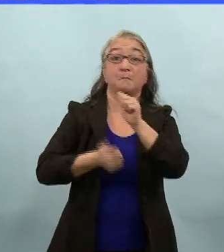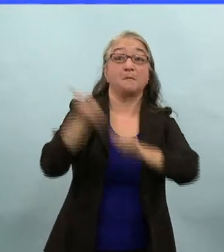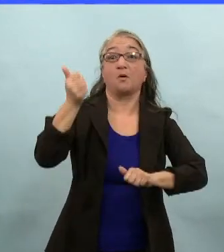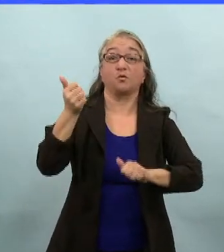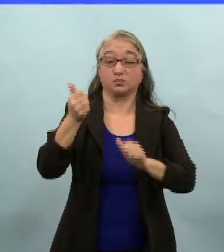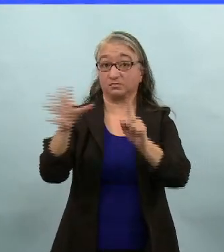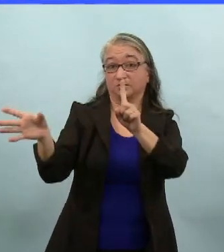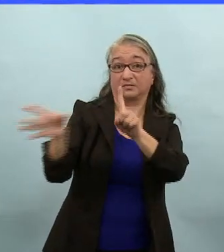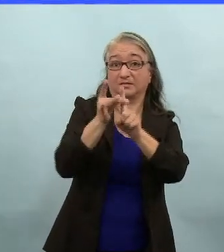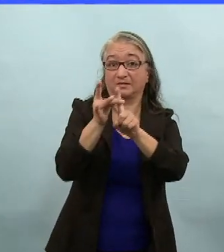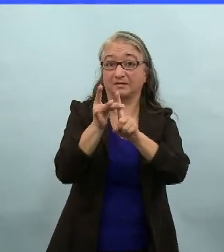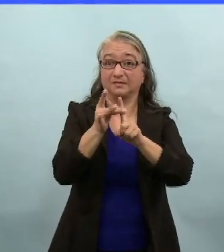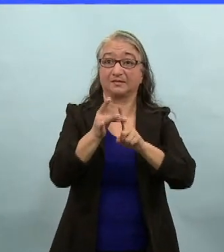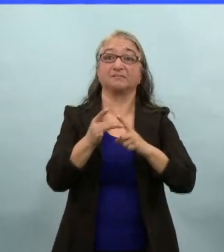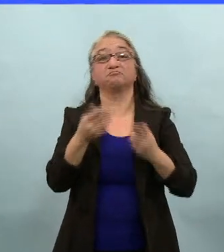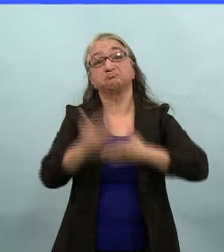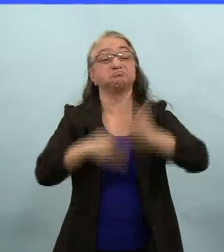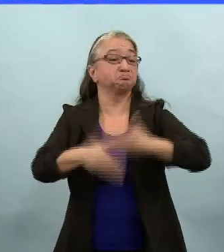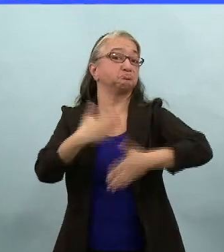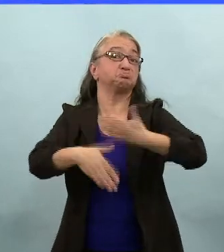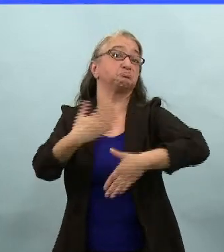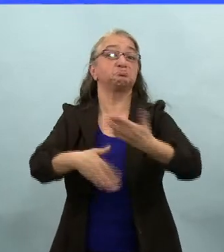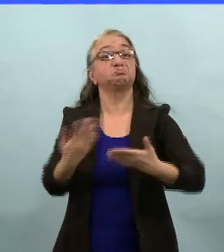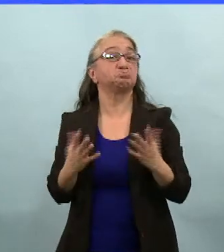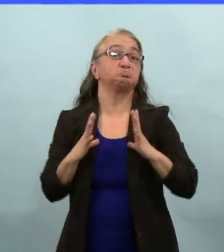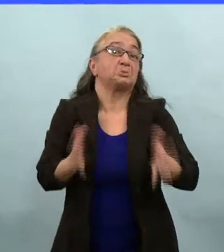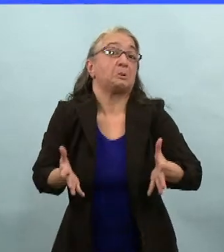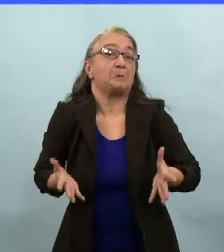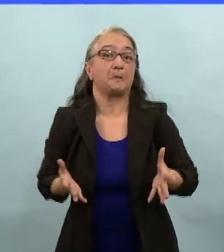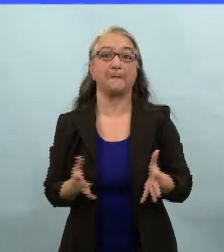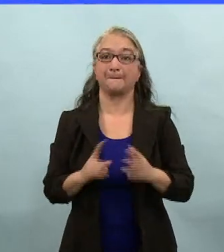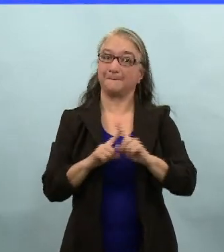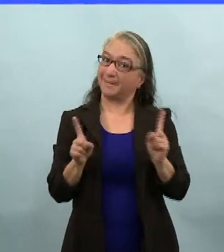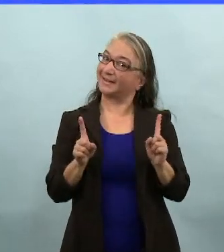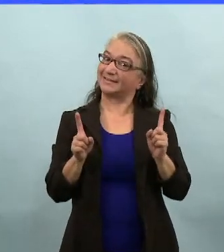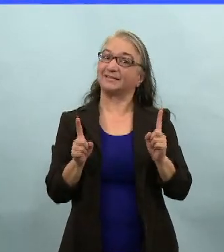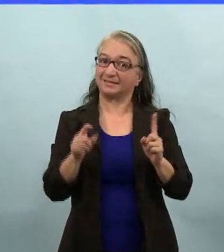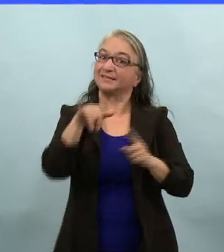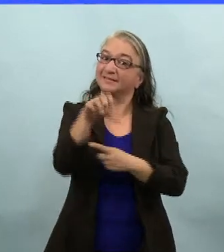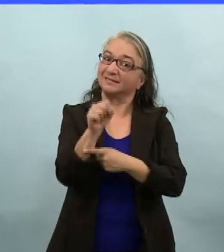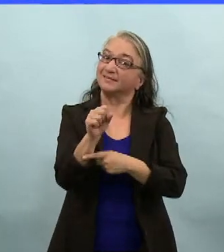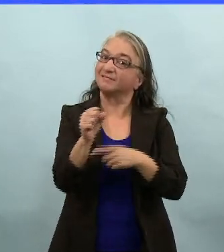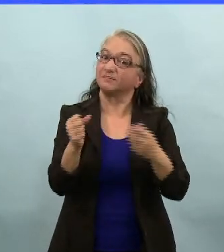but i don't want to downplay the situation there is rapid spread of omicron in manitoba right now